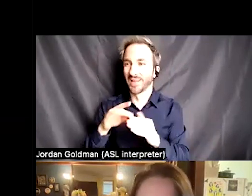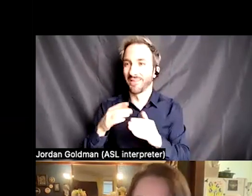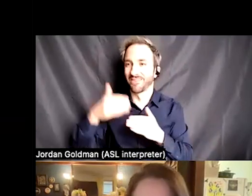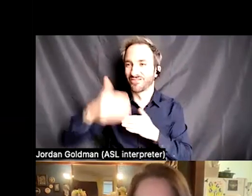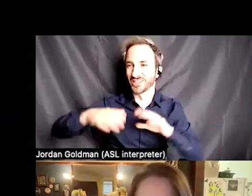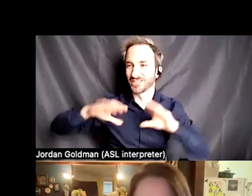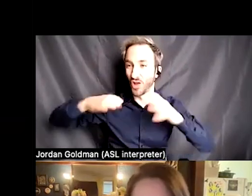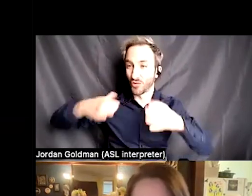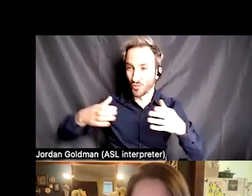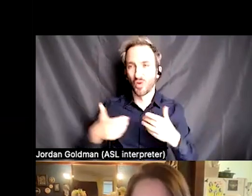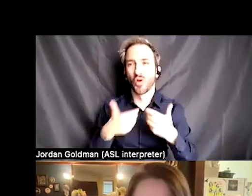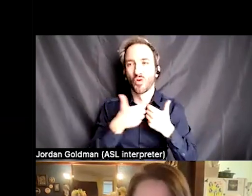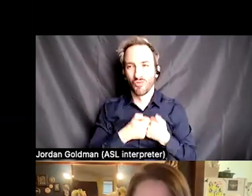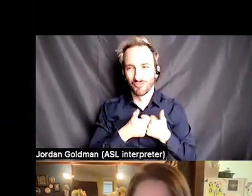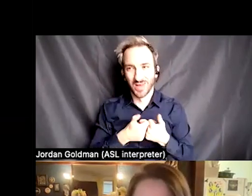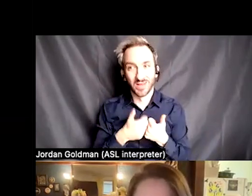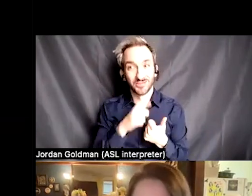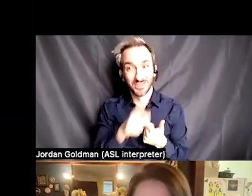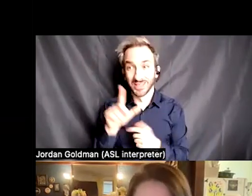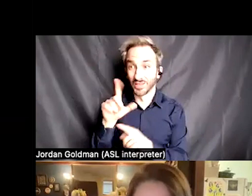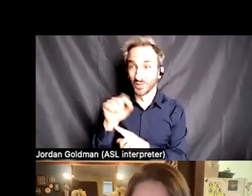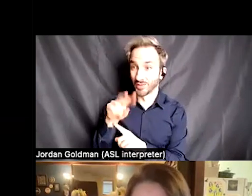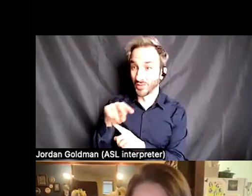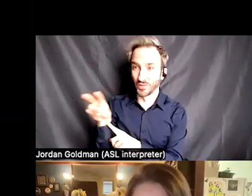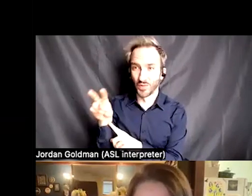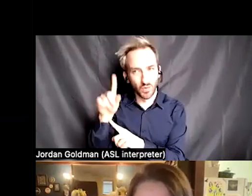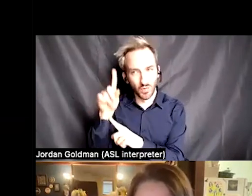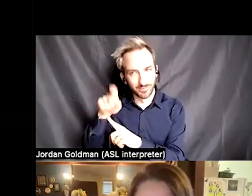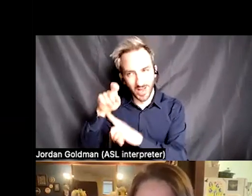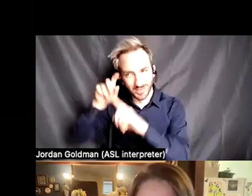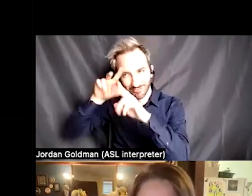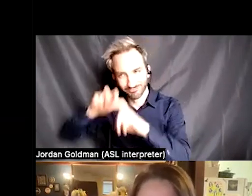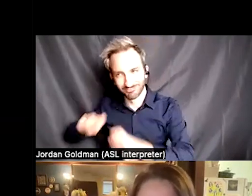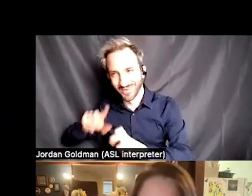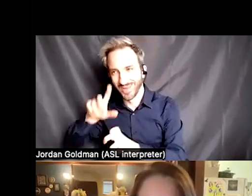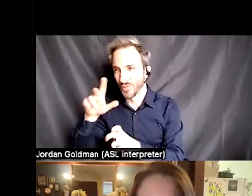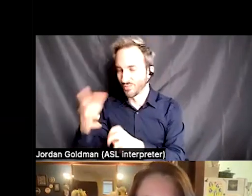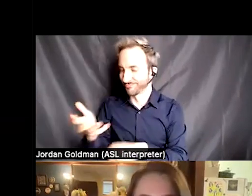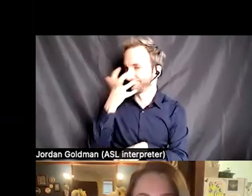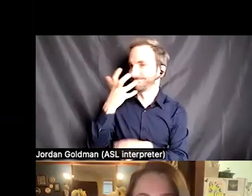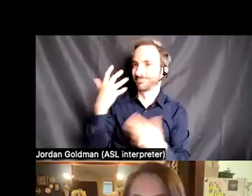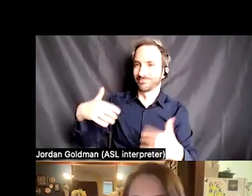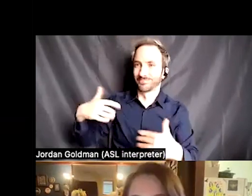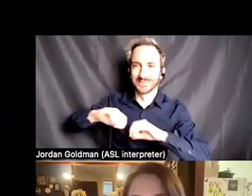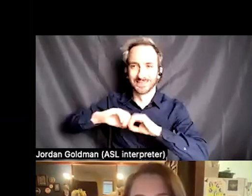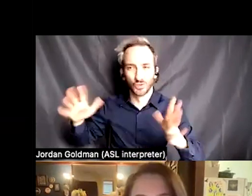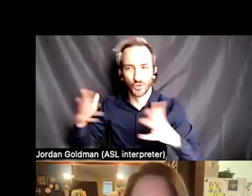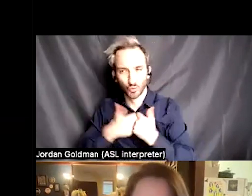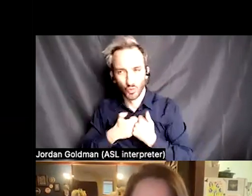You really can't talk about 2022 without looking at the performance of romance. Across all age